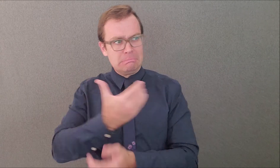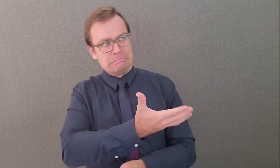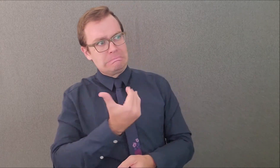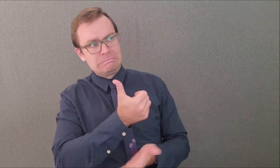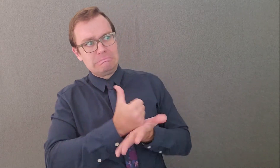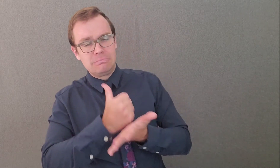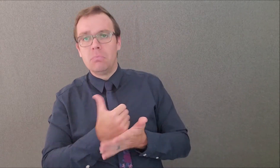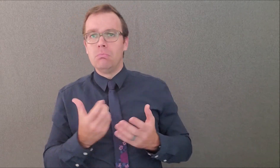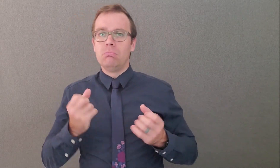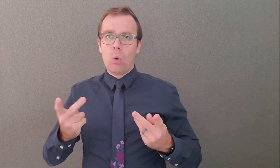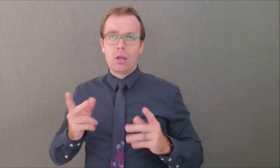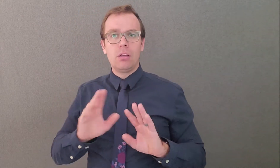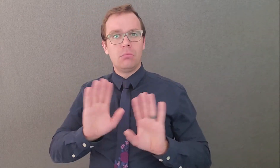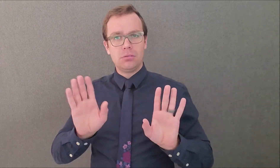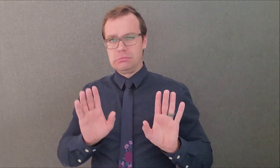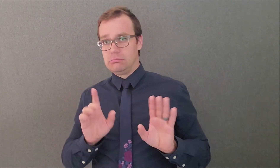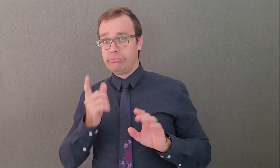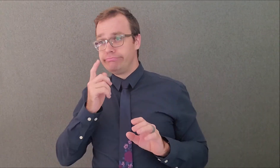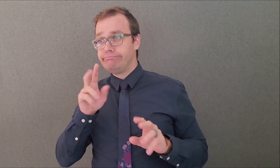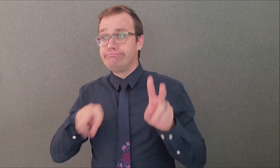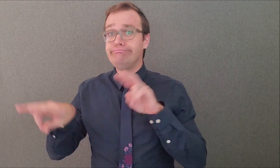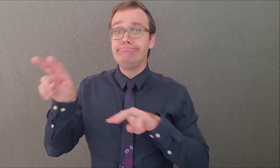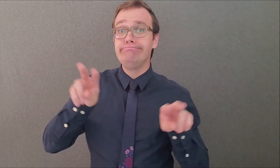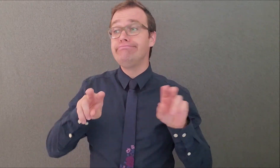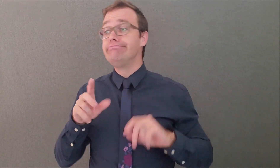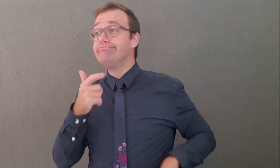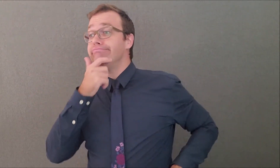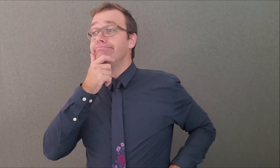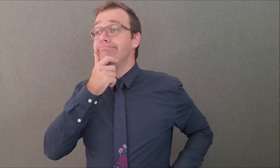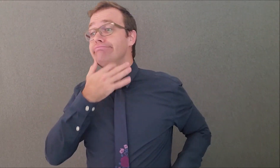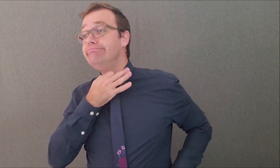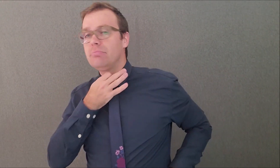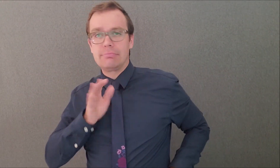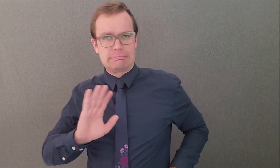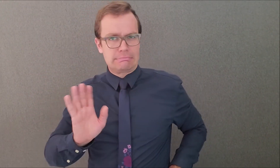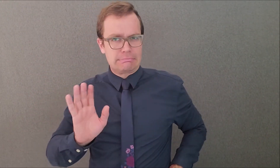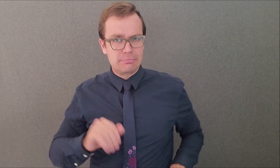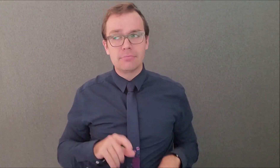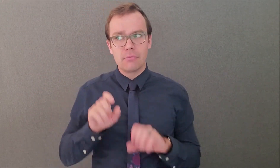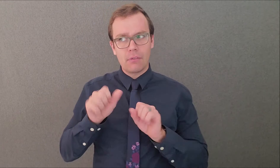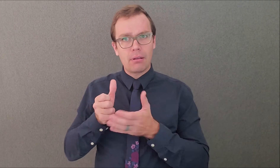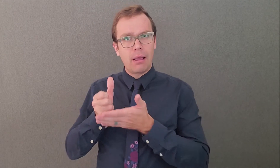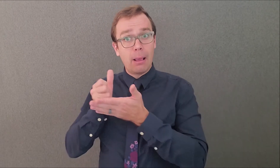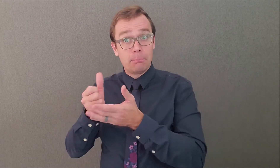Emergency workers will be assisting people in flooded areas. You can help them by staying off